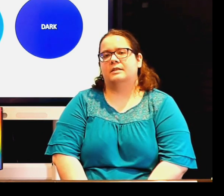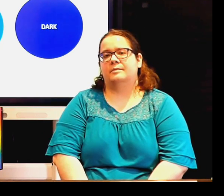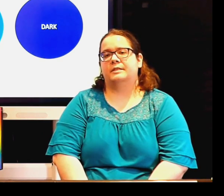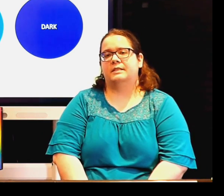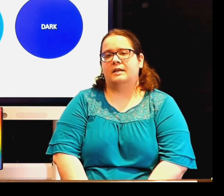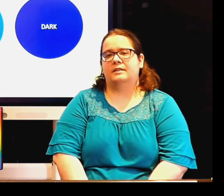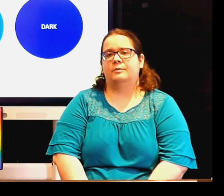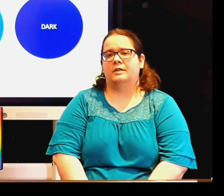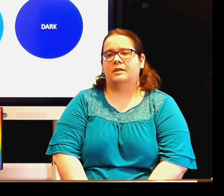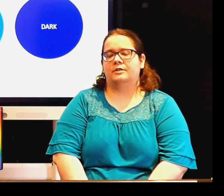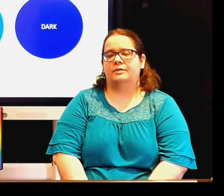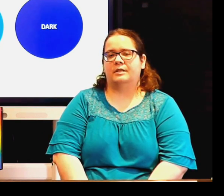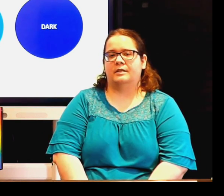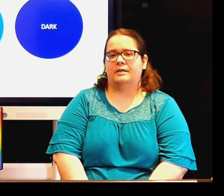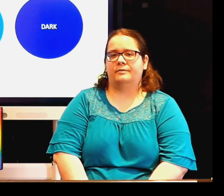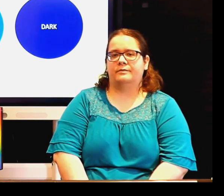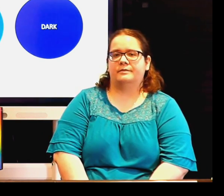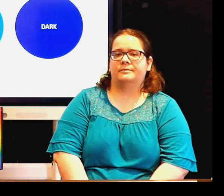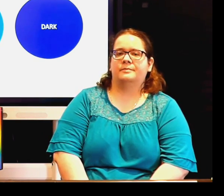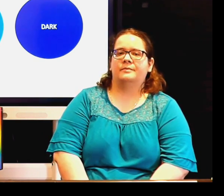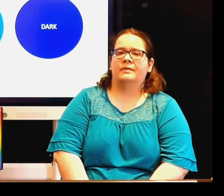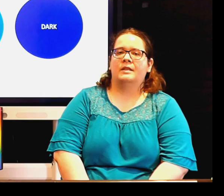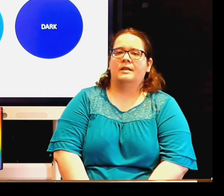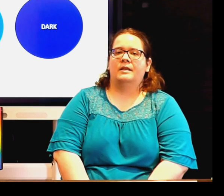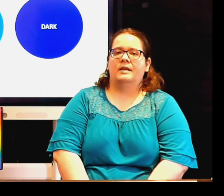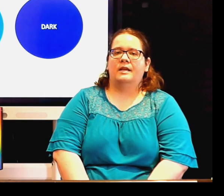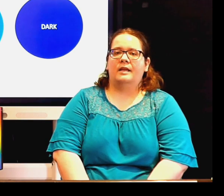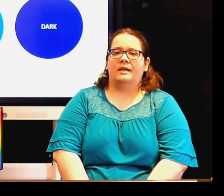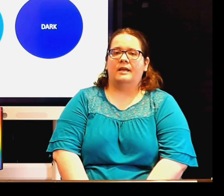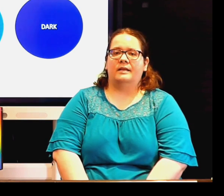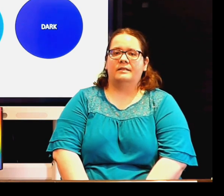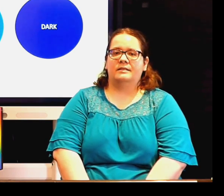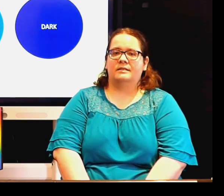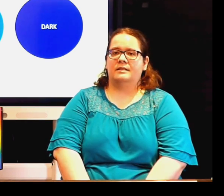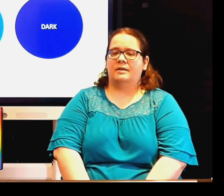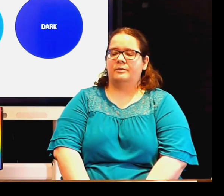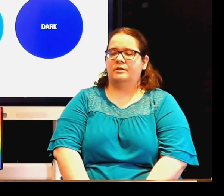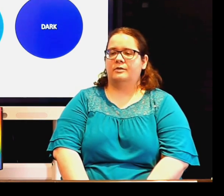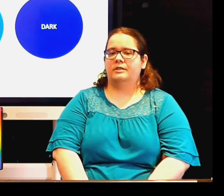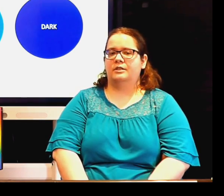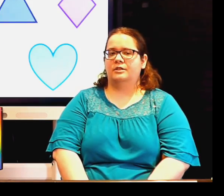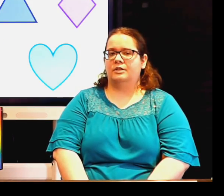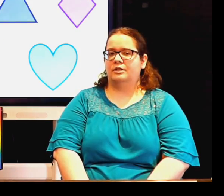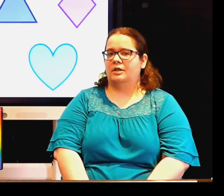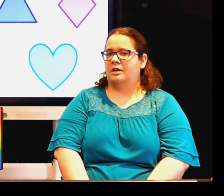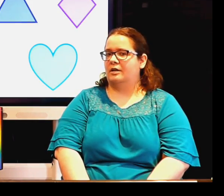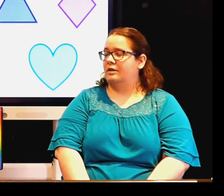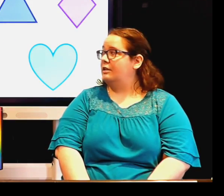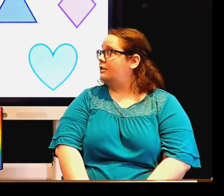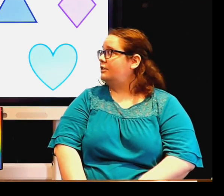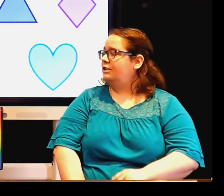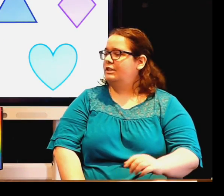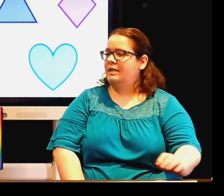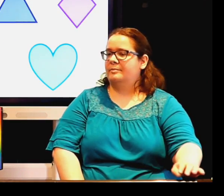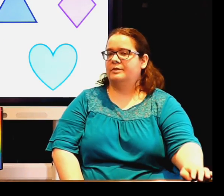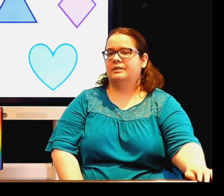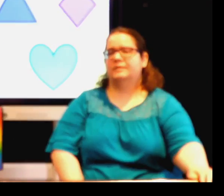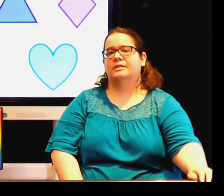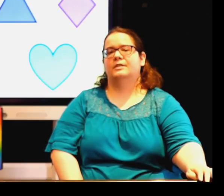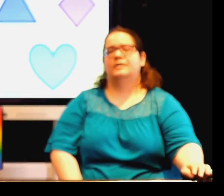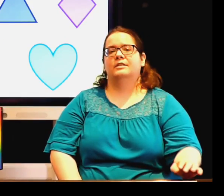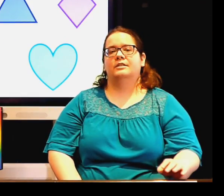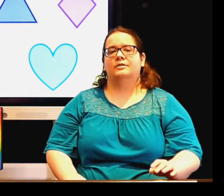and tell them exactly what color you're thinking of. And now we are going to learn our shapes. So